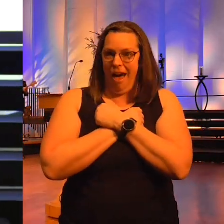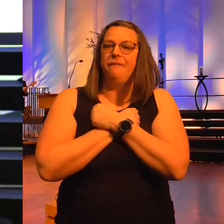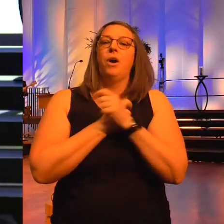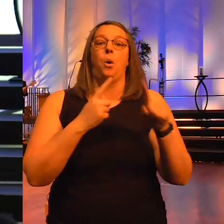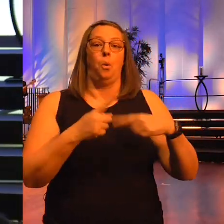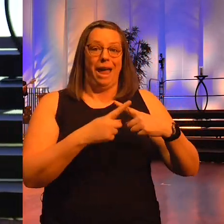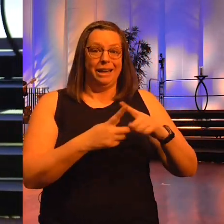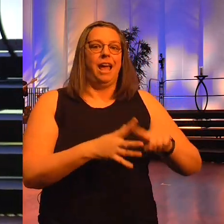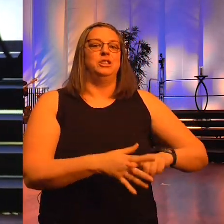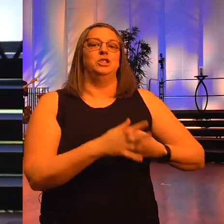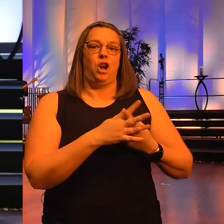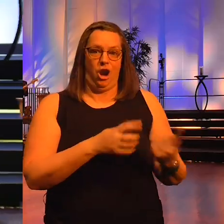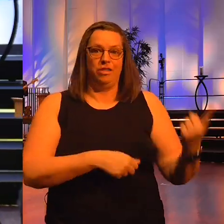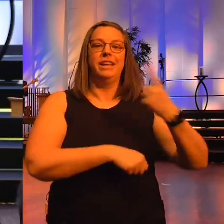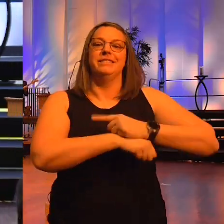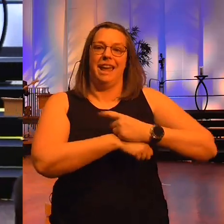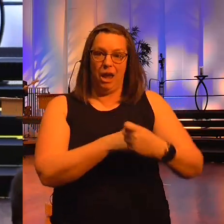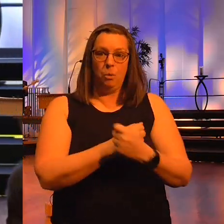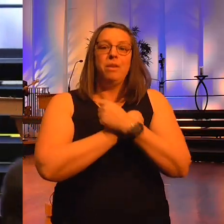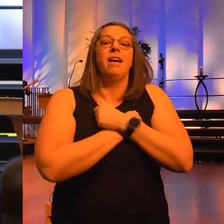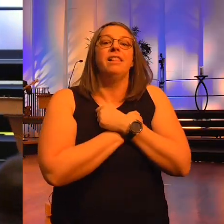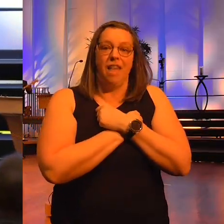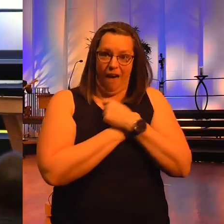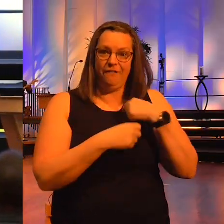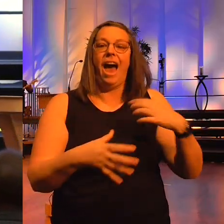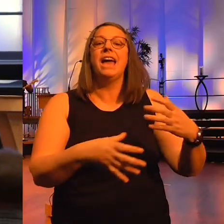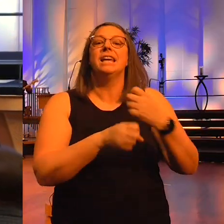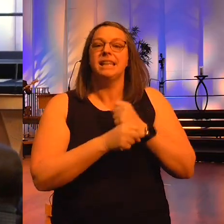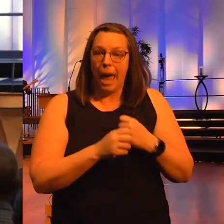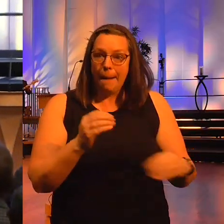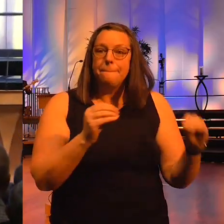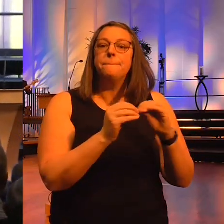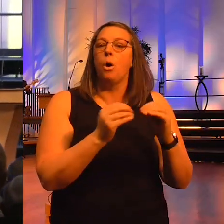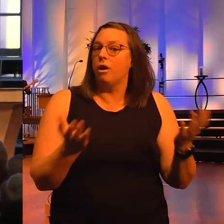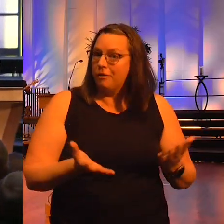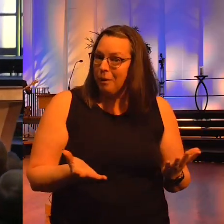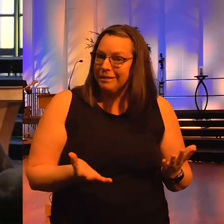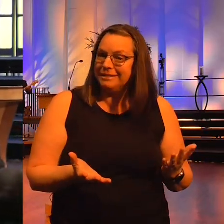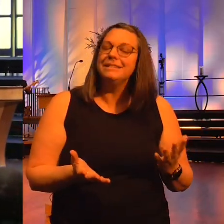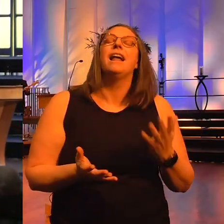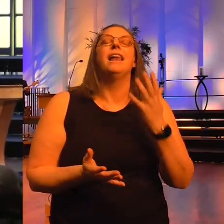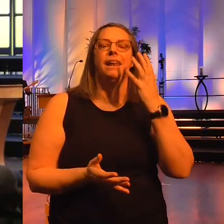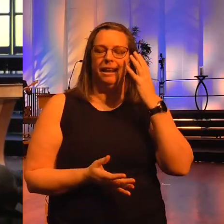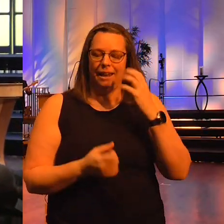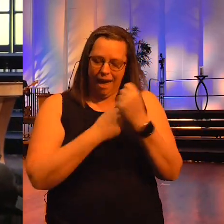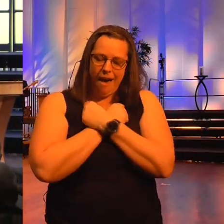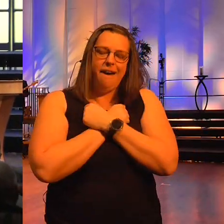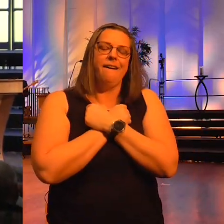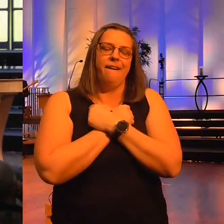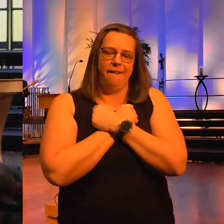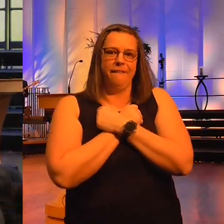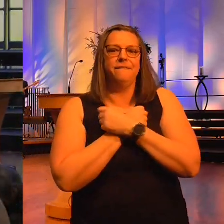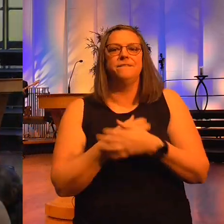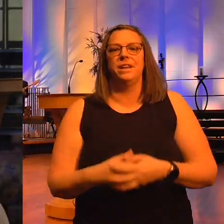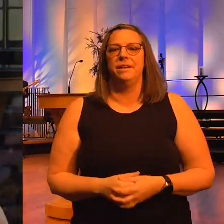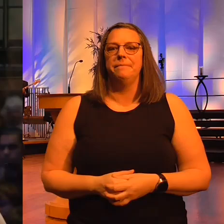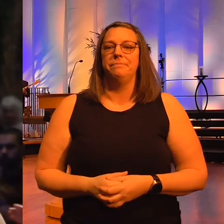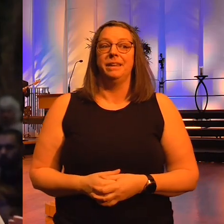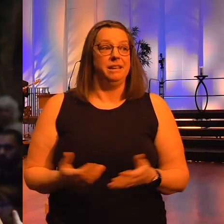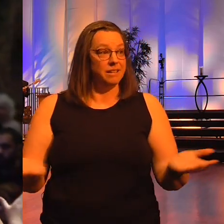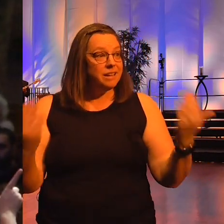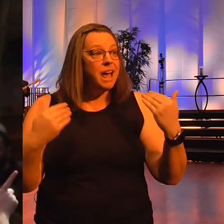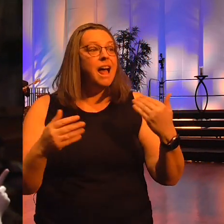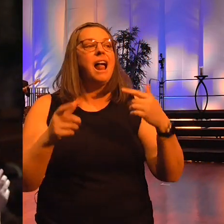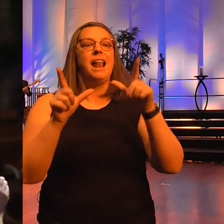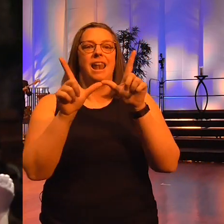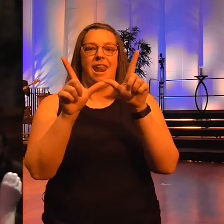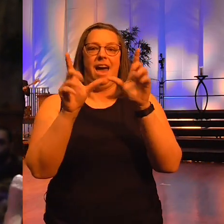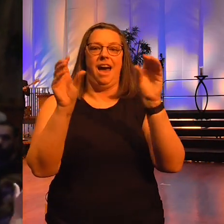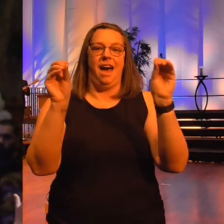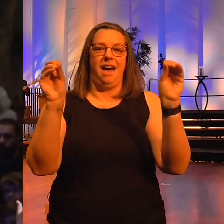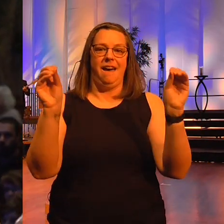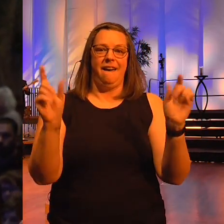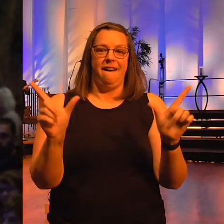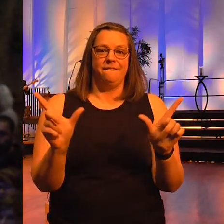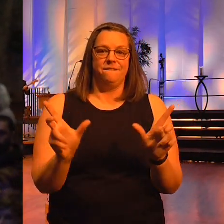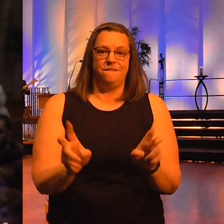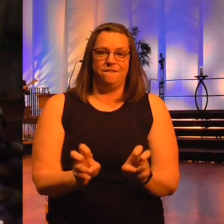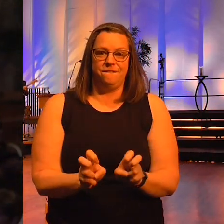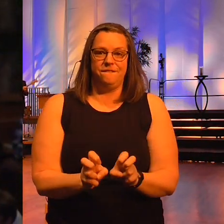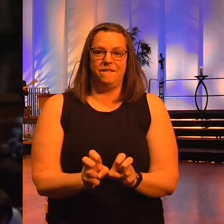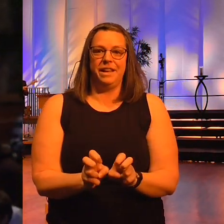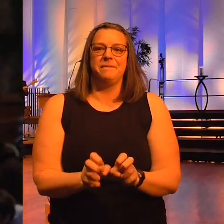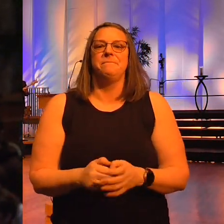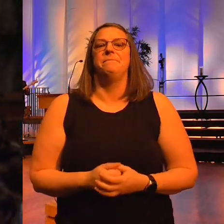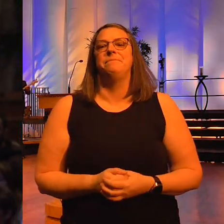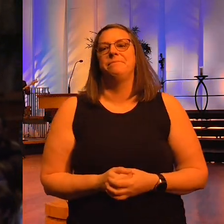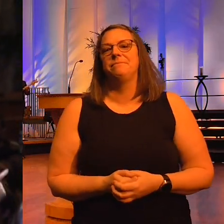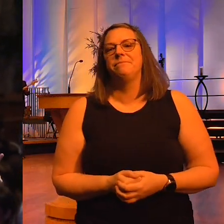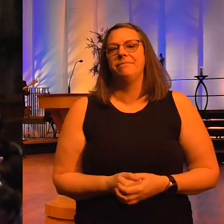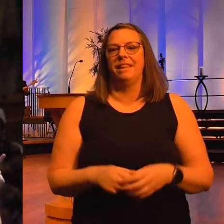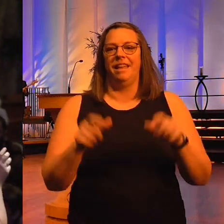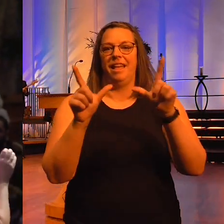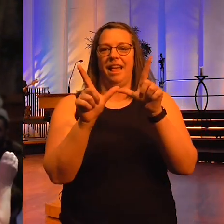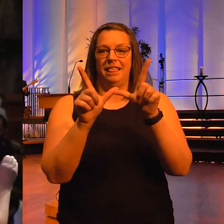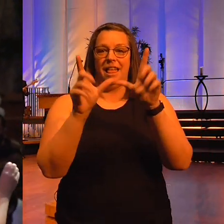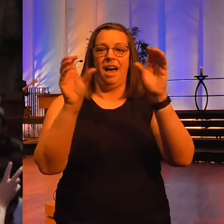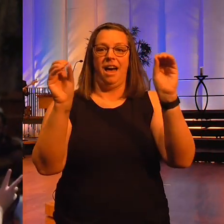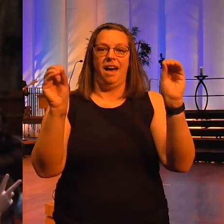day with love that's what I get more of is love sing love love love love